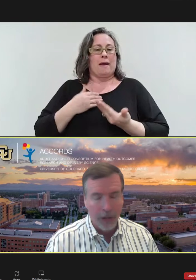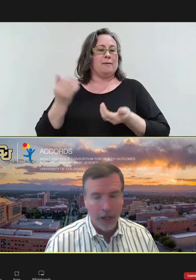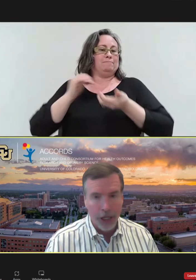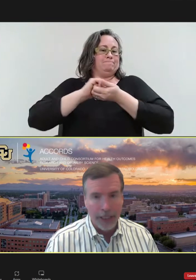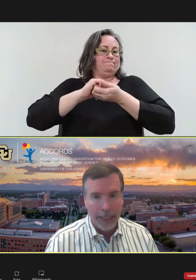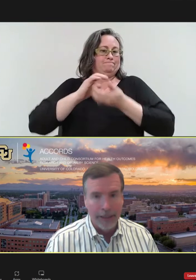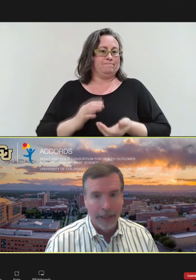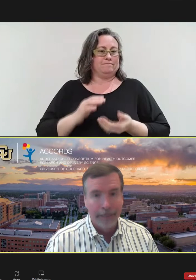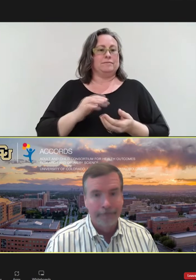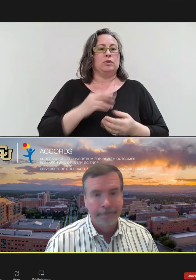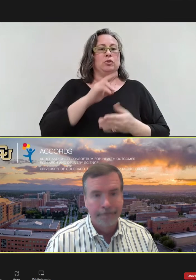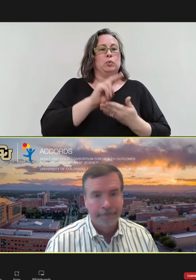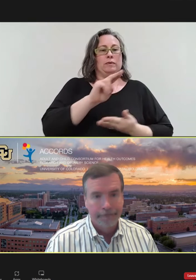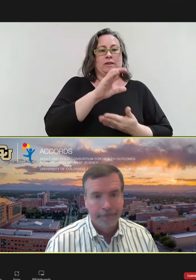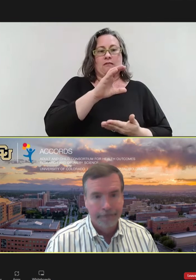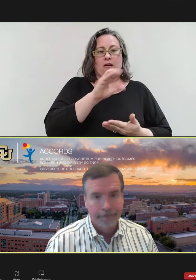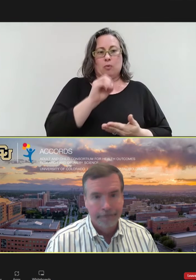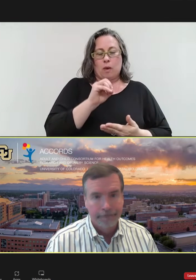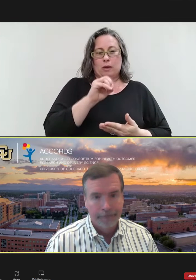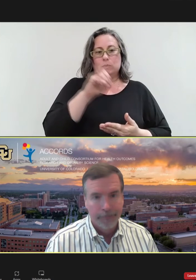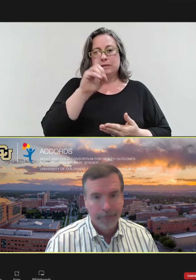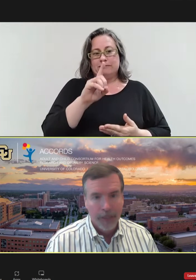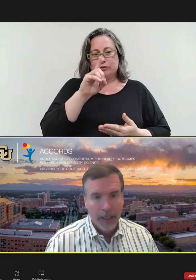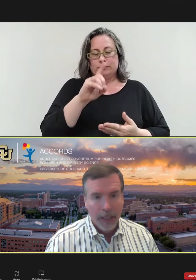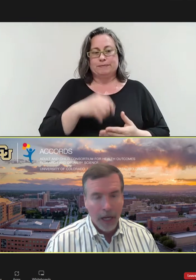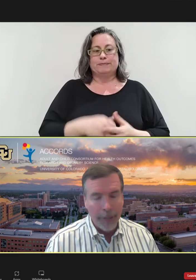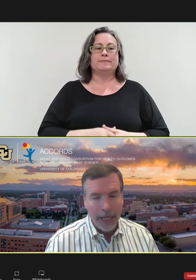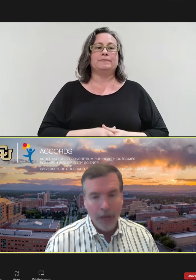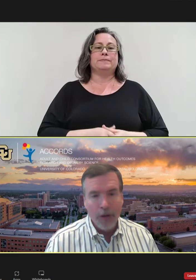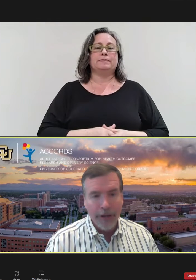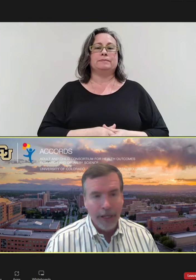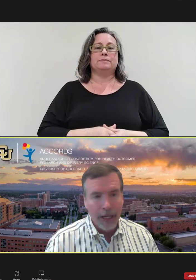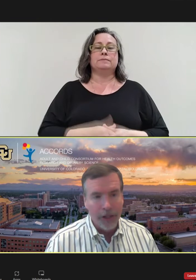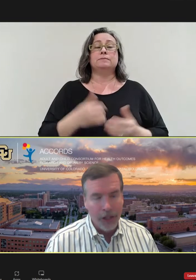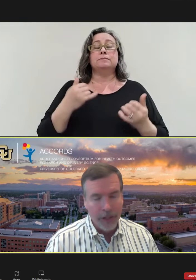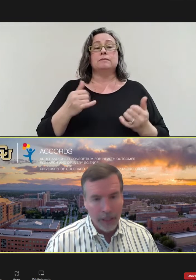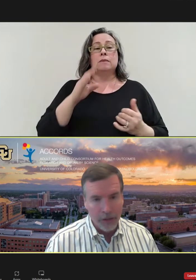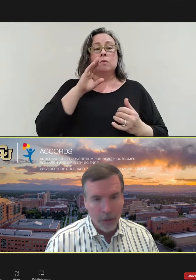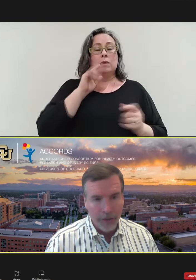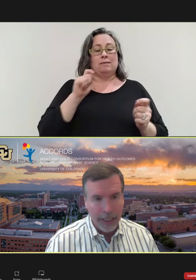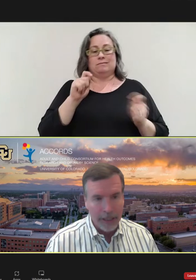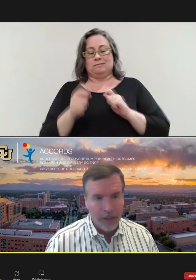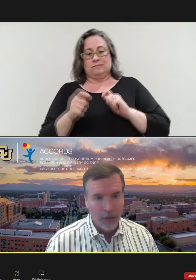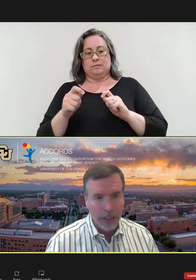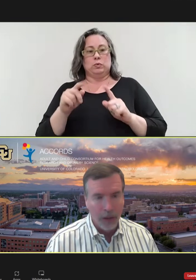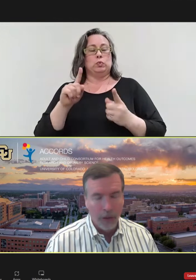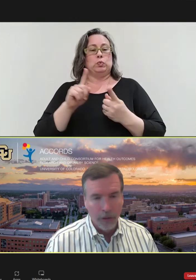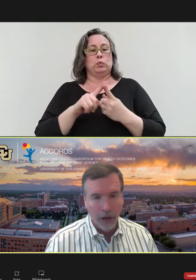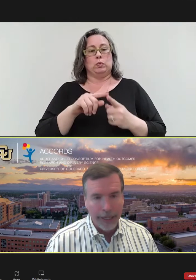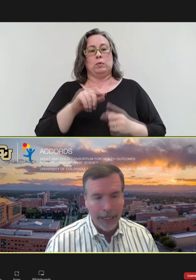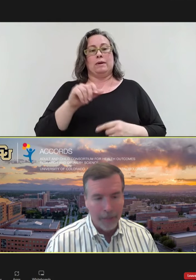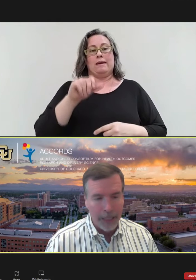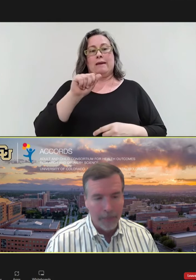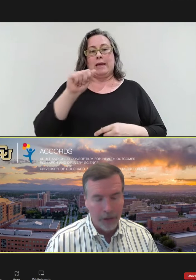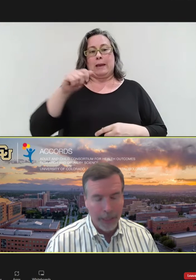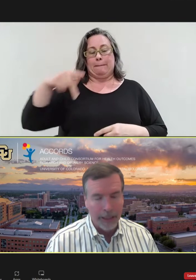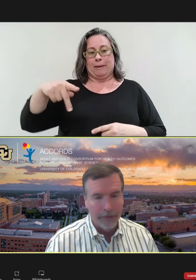project. Next slide. And now, moving -- shifting gears, moving into the overall AAP perspective.